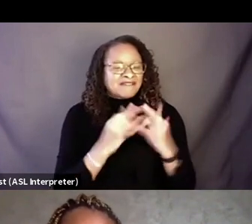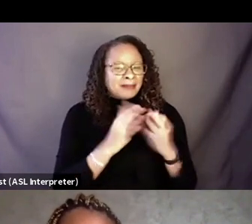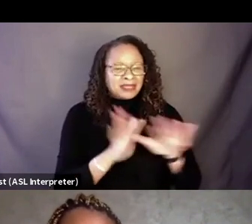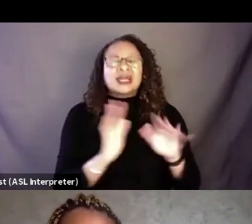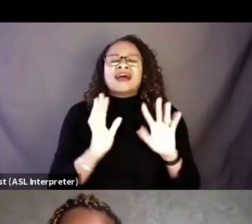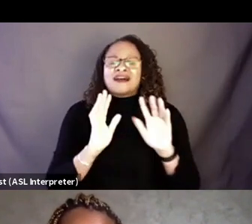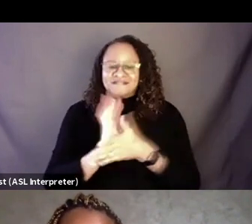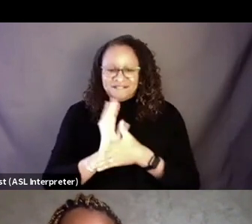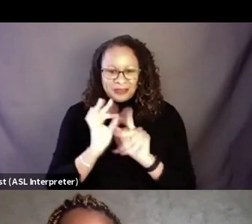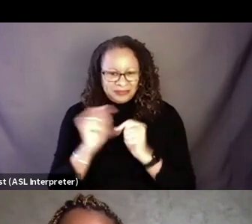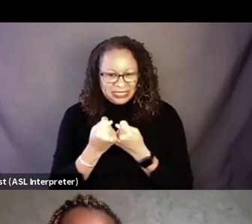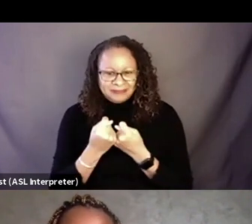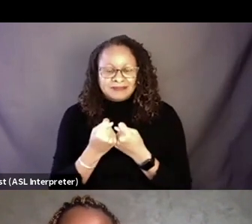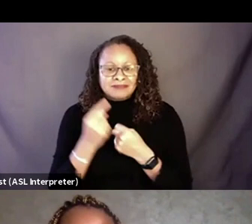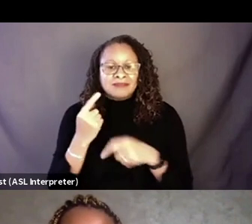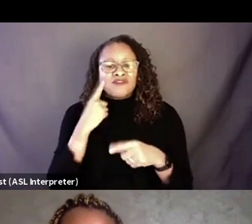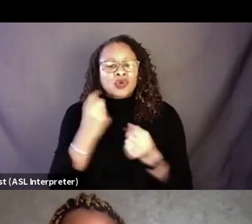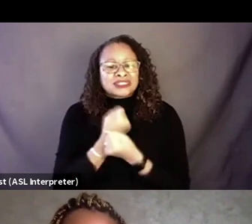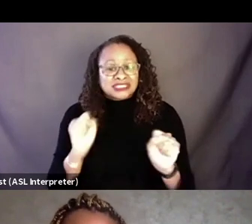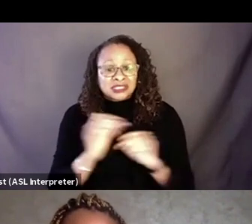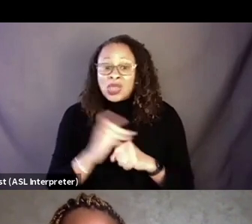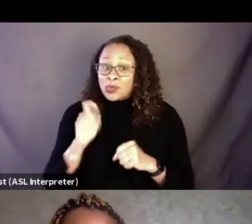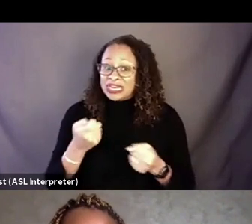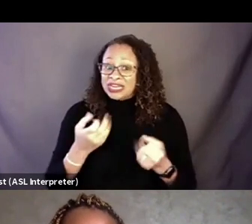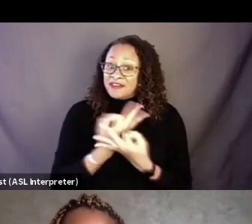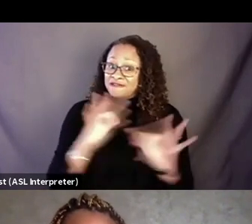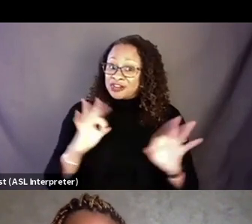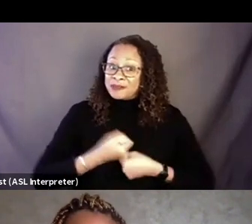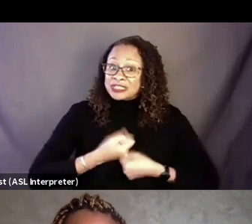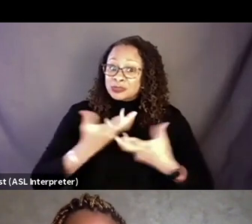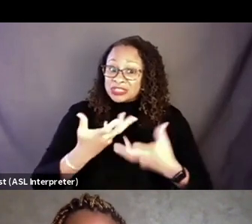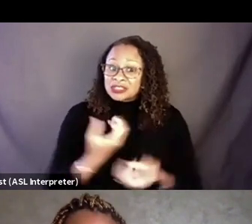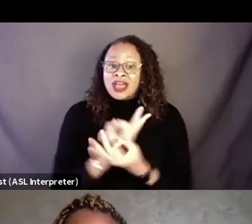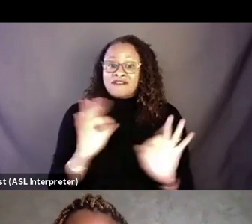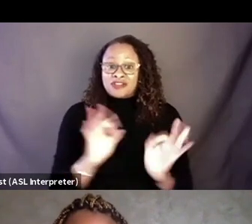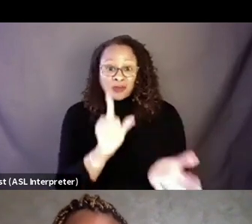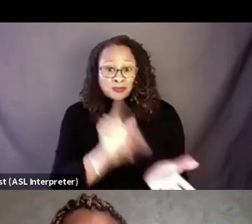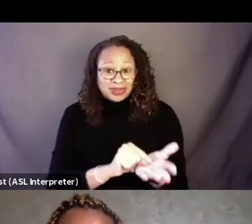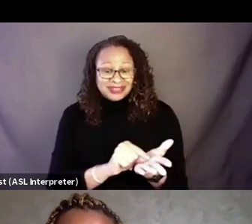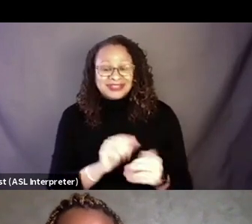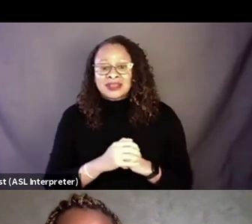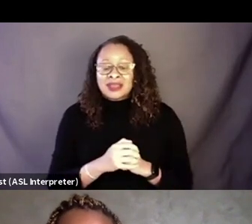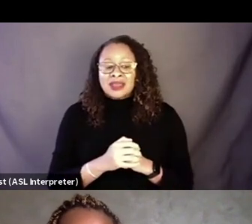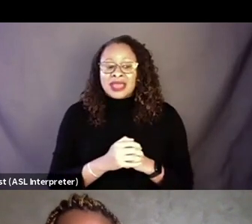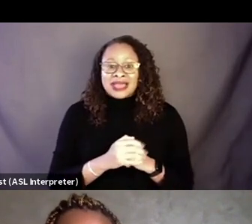freedom of expression, freedom of press. It's a challenge in most parts of East Africa